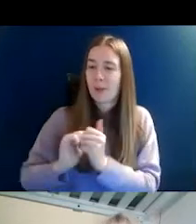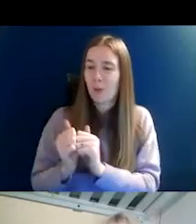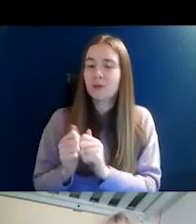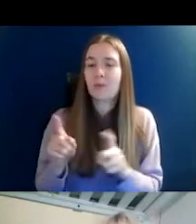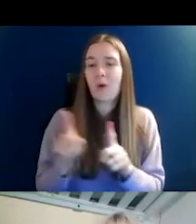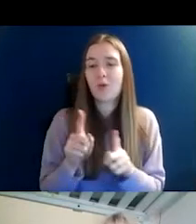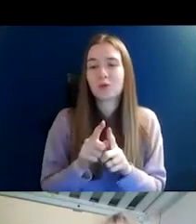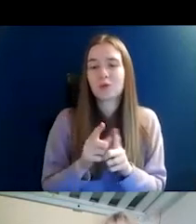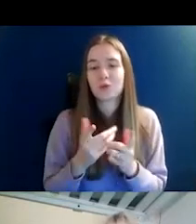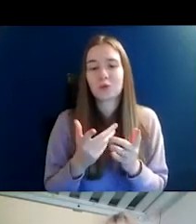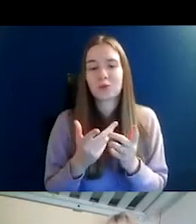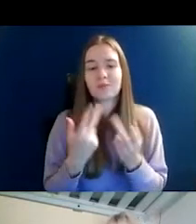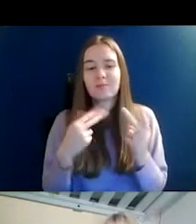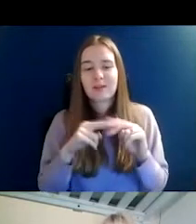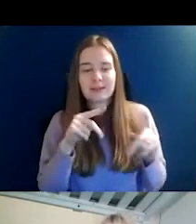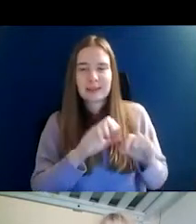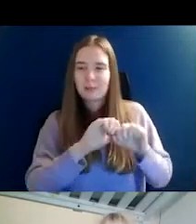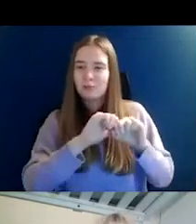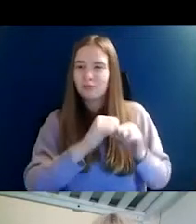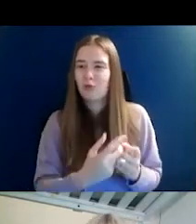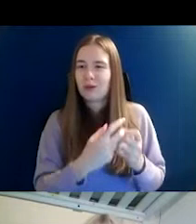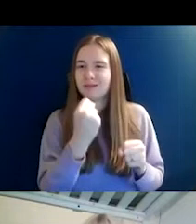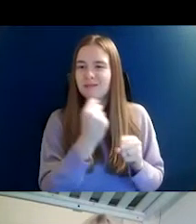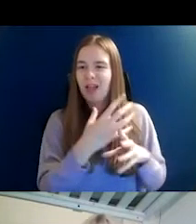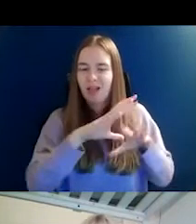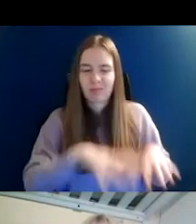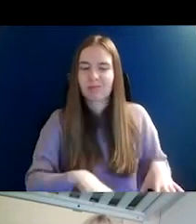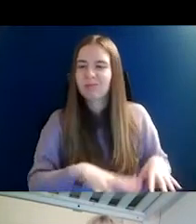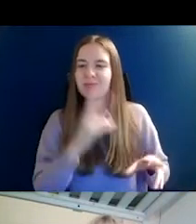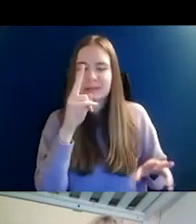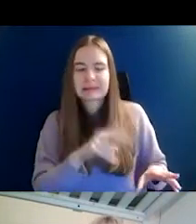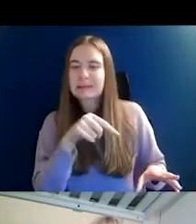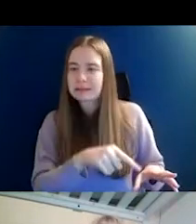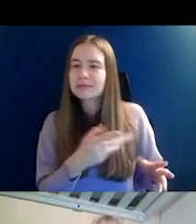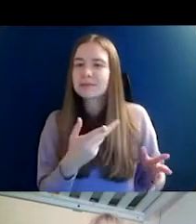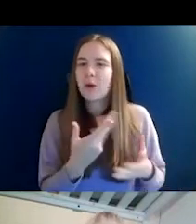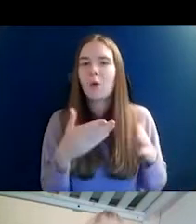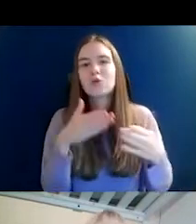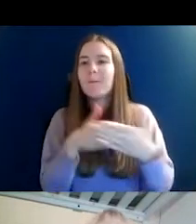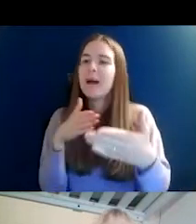by broken glass every day, and just like barriers to what they would consider to be a nice neighborhood.